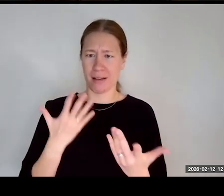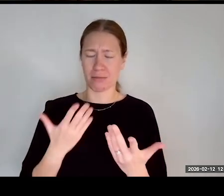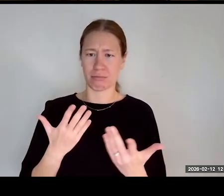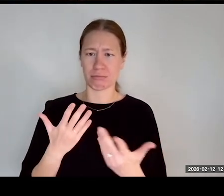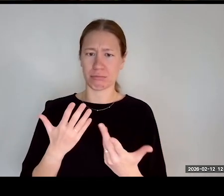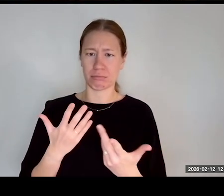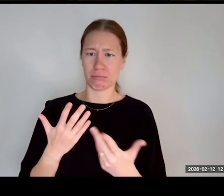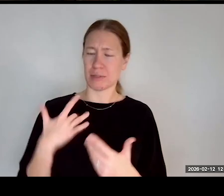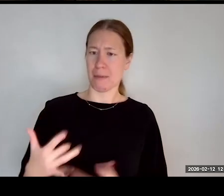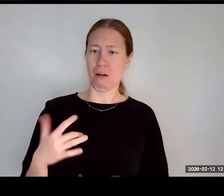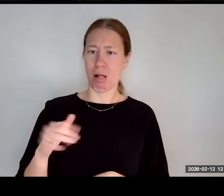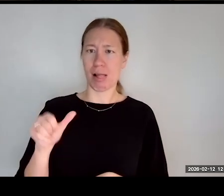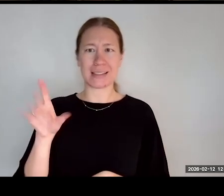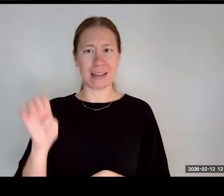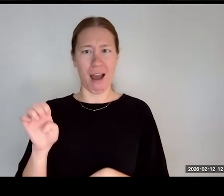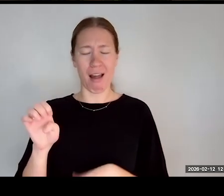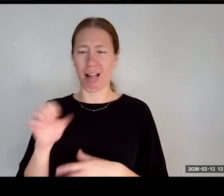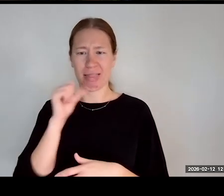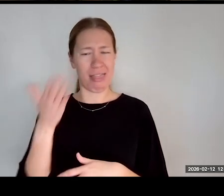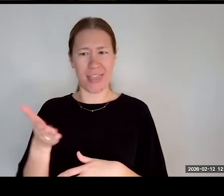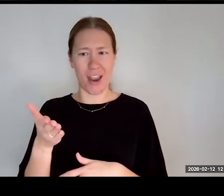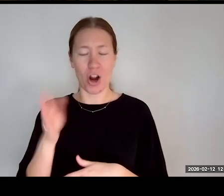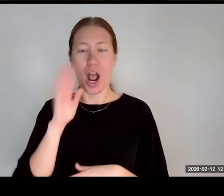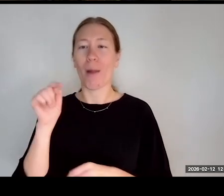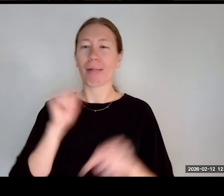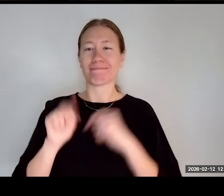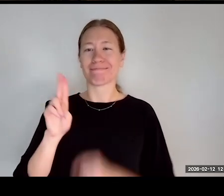and so I'm going to reverse that by doing a command z or an undo.